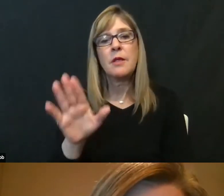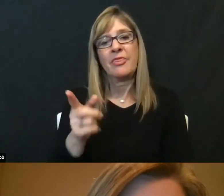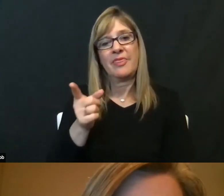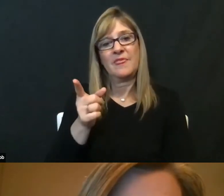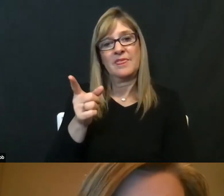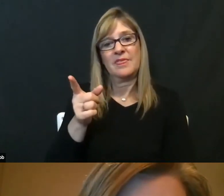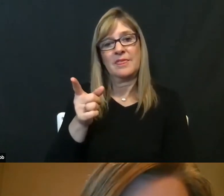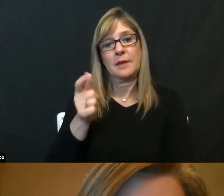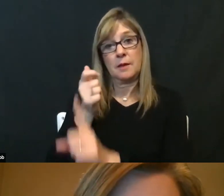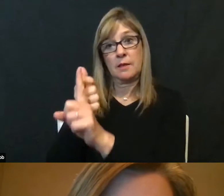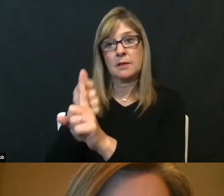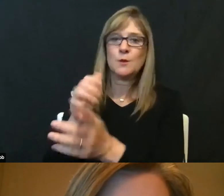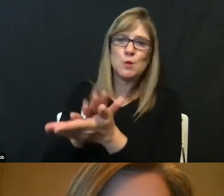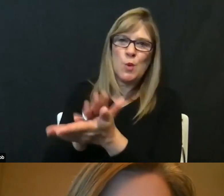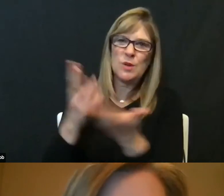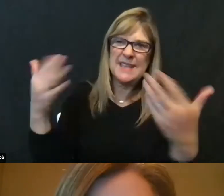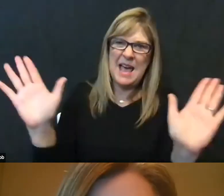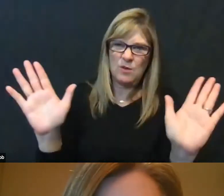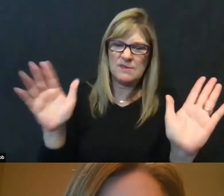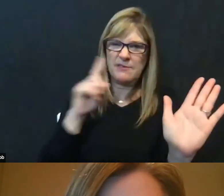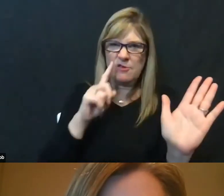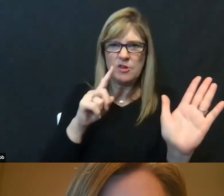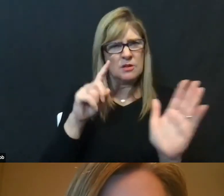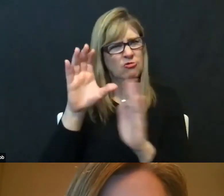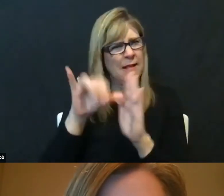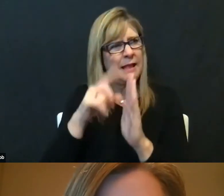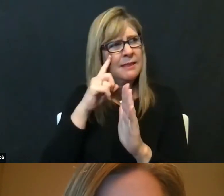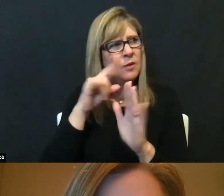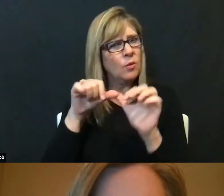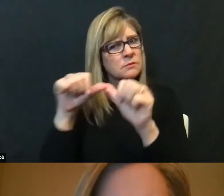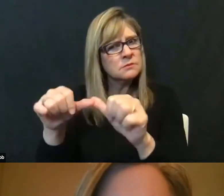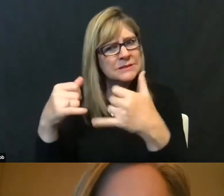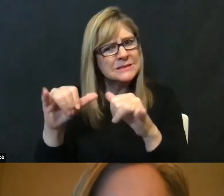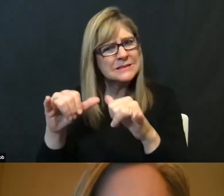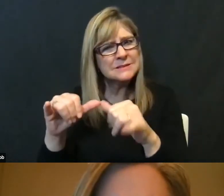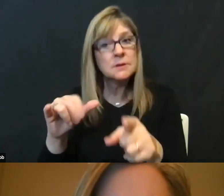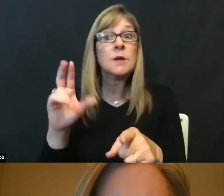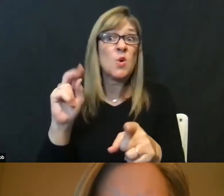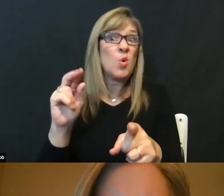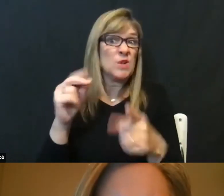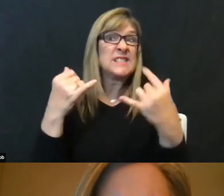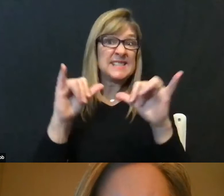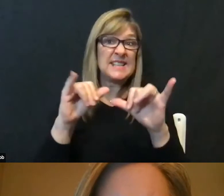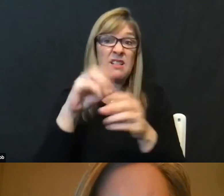their school is out for Crowley I believe, I think or are they still in school? I'm not sure. >> No, they're still in school. I think they're still in school